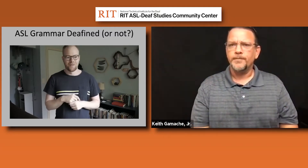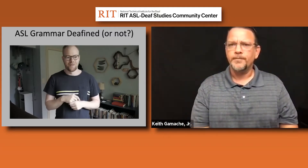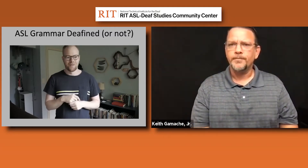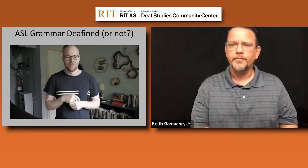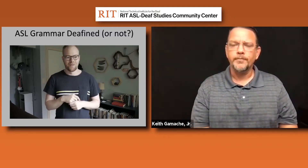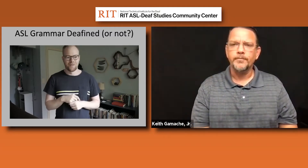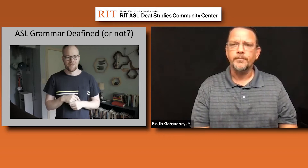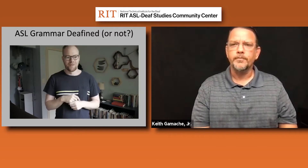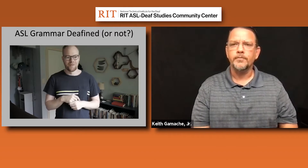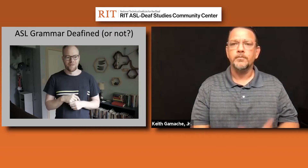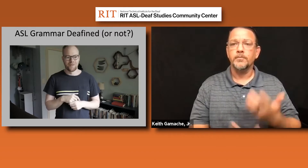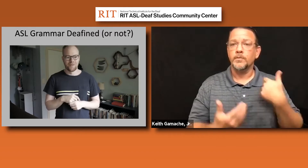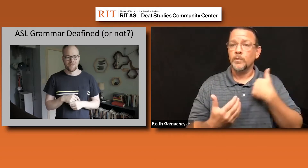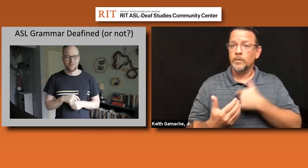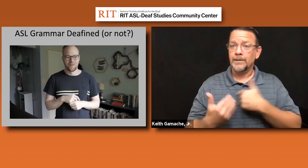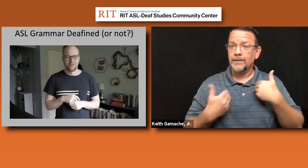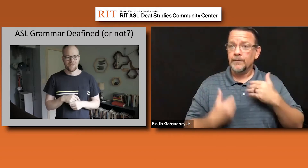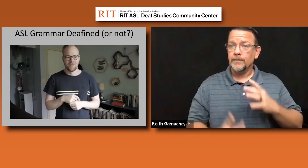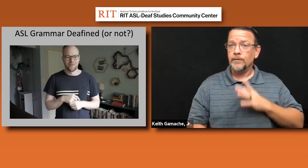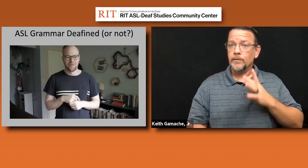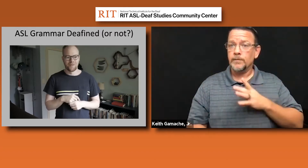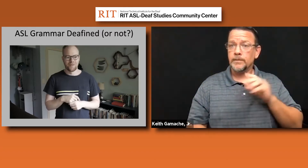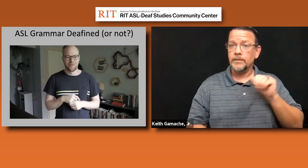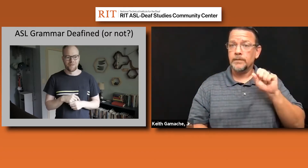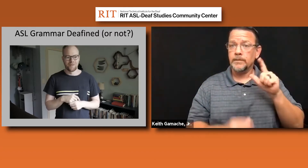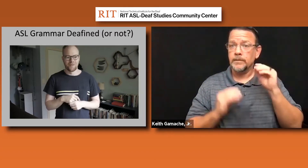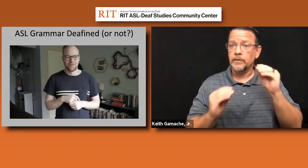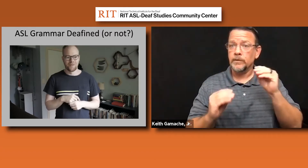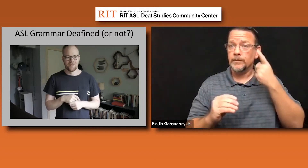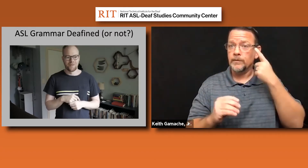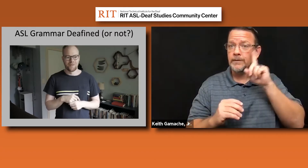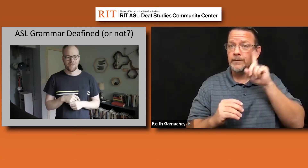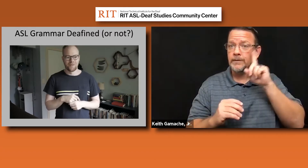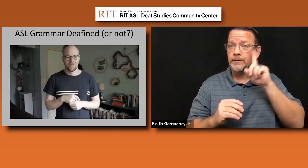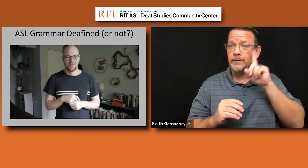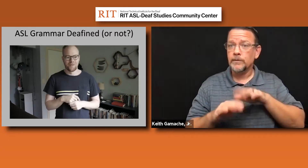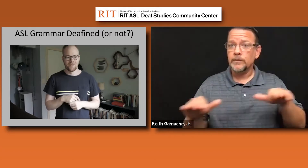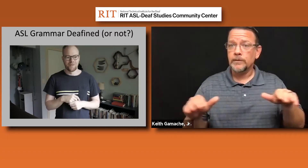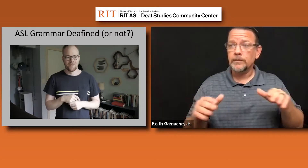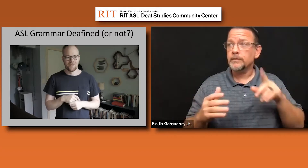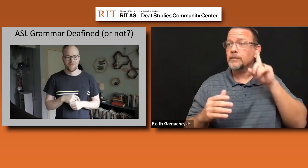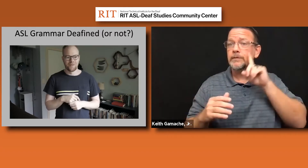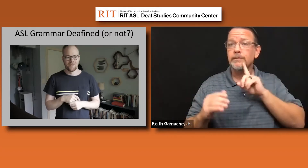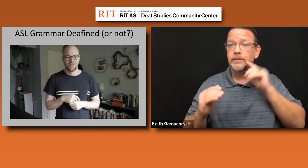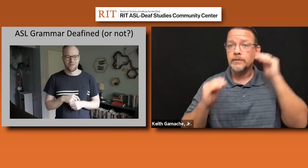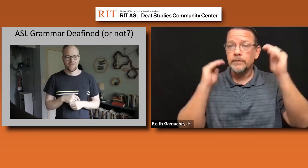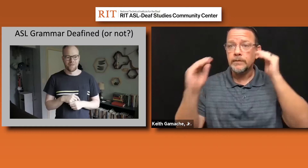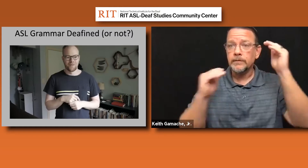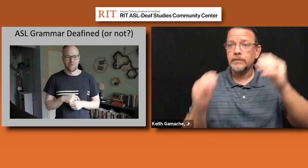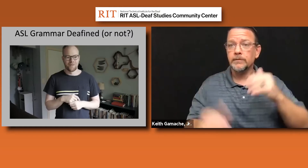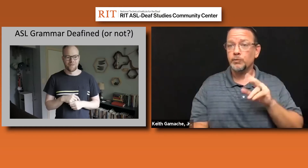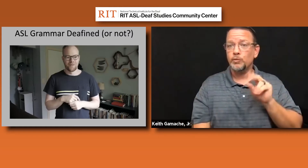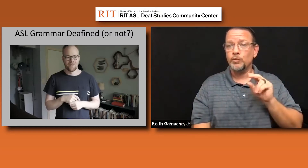Why is that? Do we have formal ASL instruction for Deaf children? Do we have Deaf adults as role models?